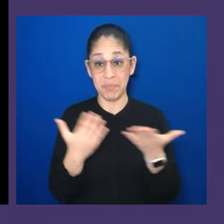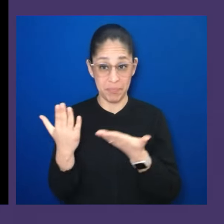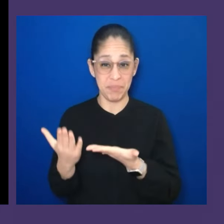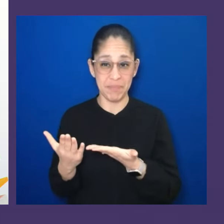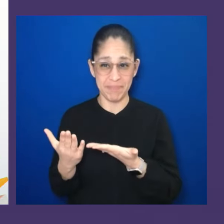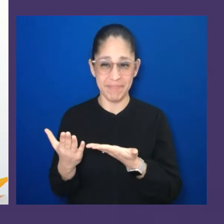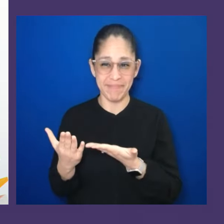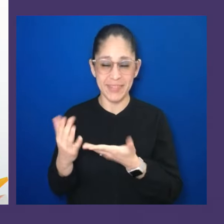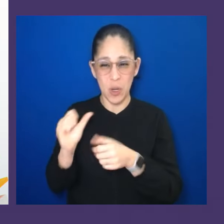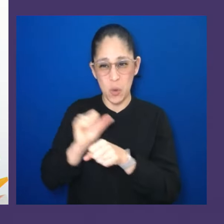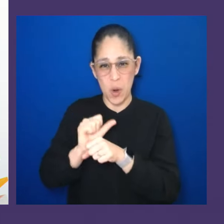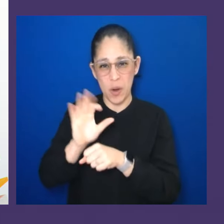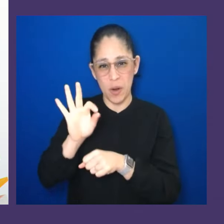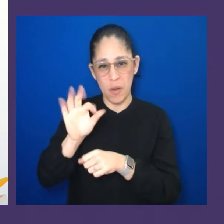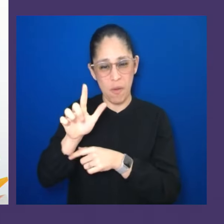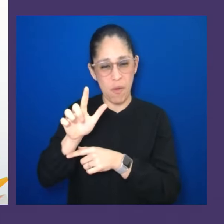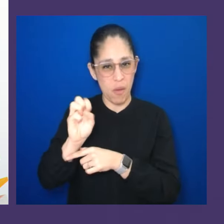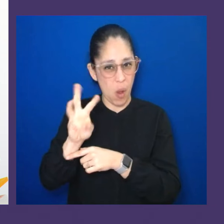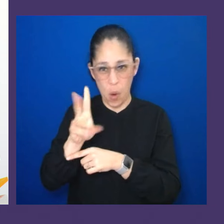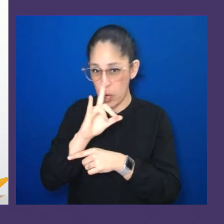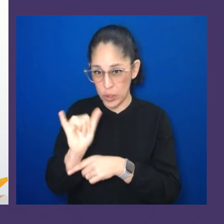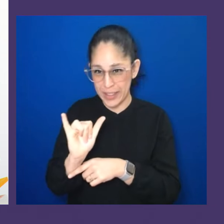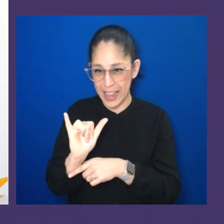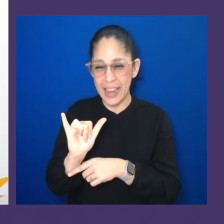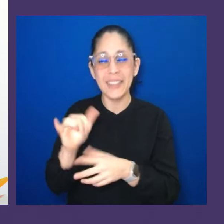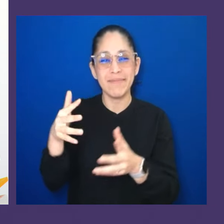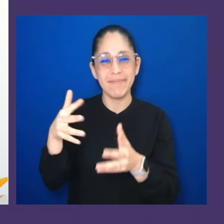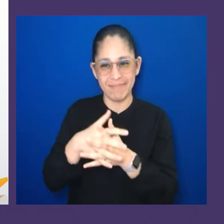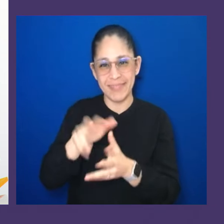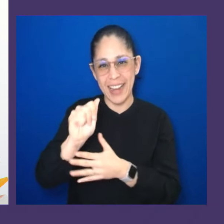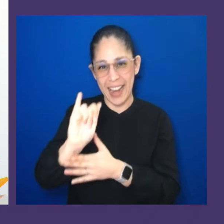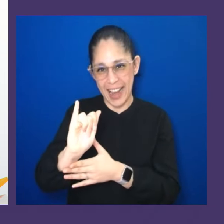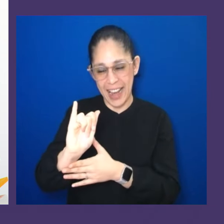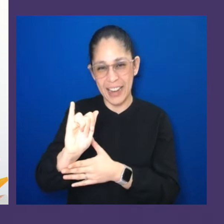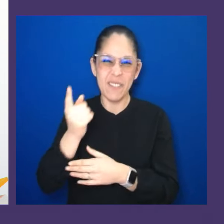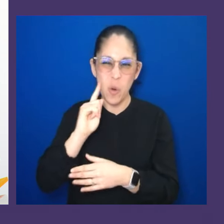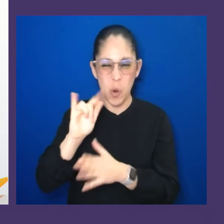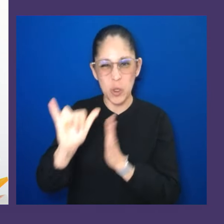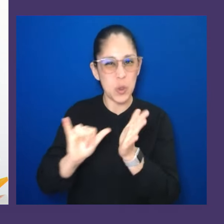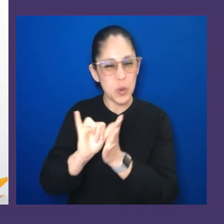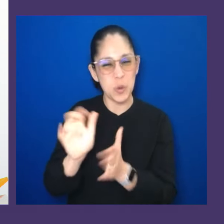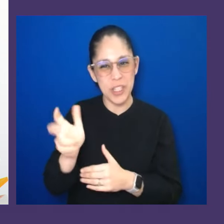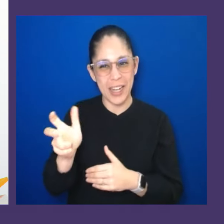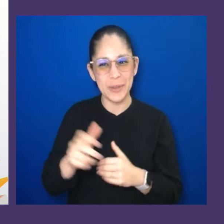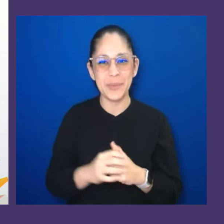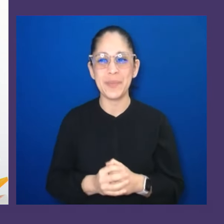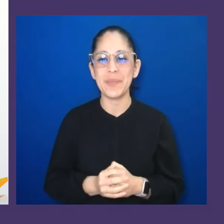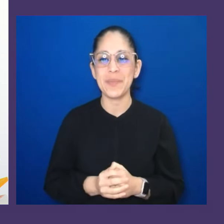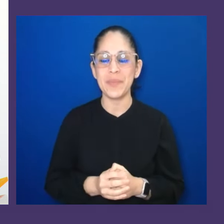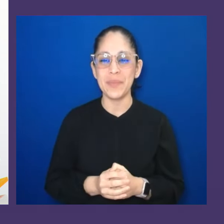I use AI on my YouTube channel. At the moment,